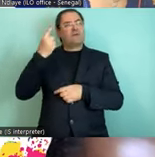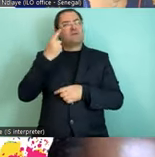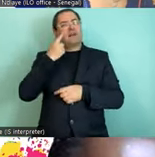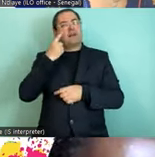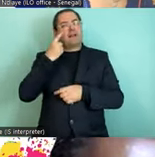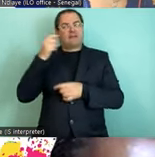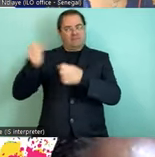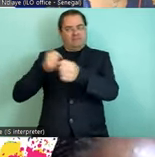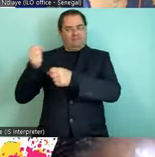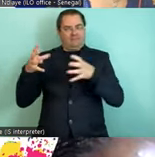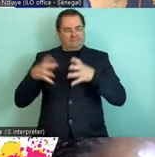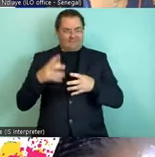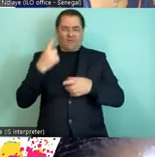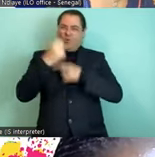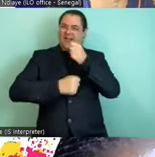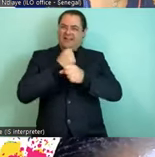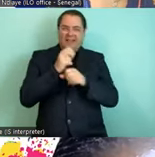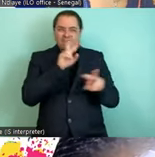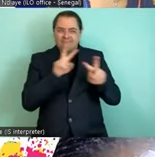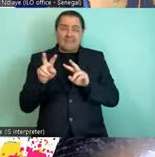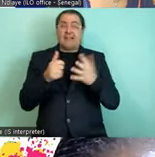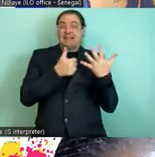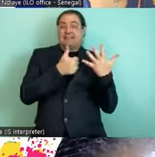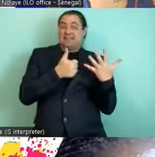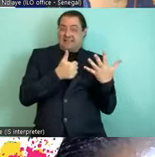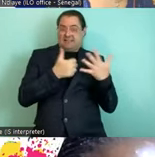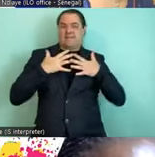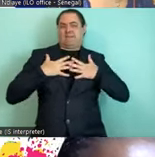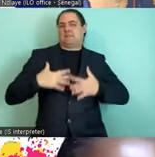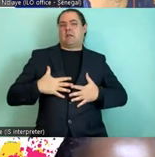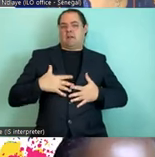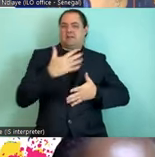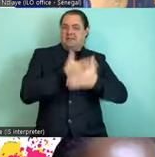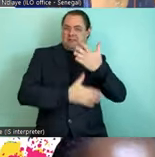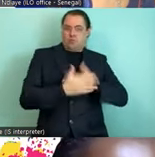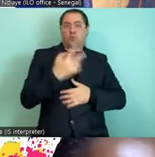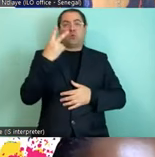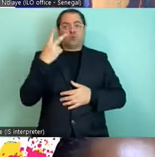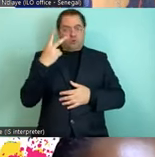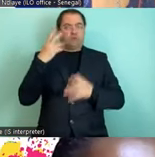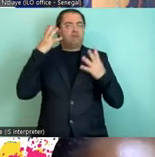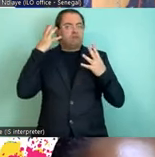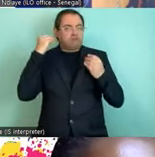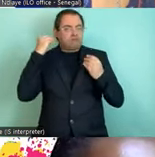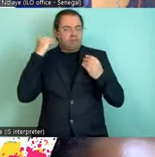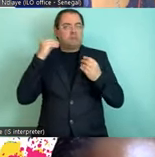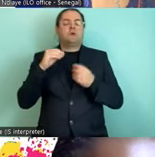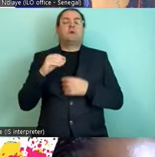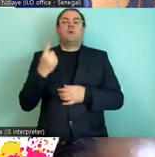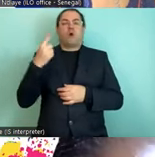10:39:36 10 people with disabilities as part of our first one placement program. And we